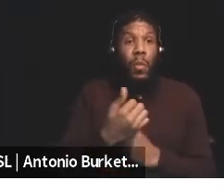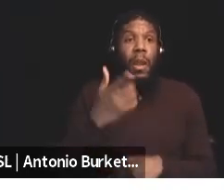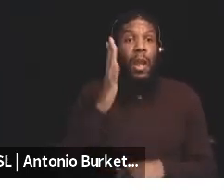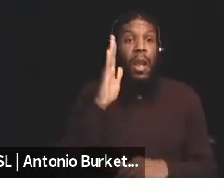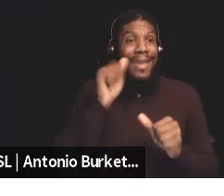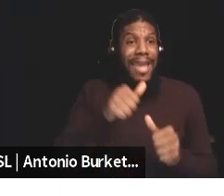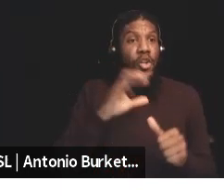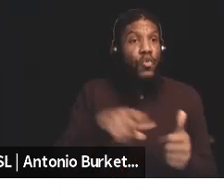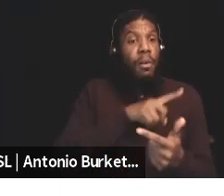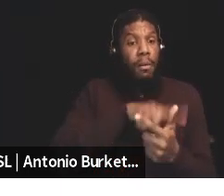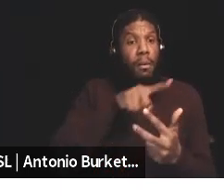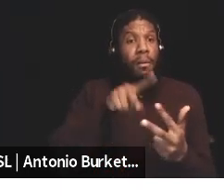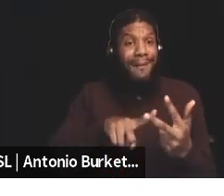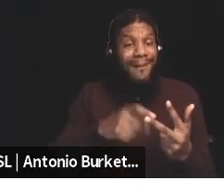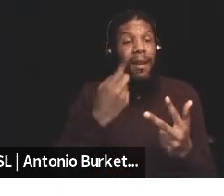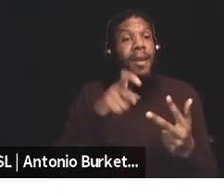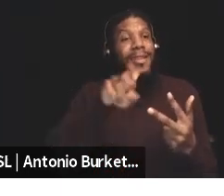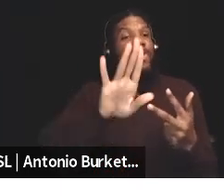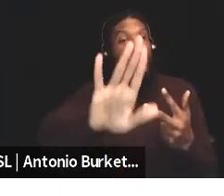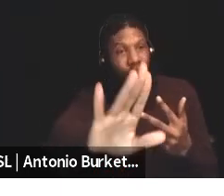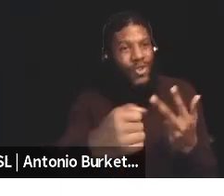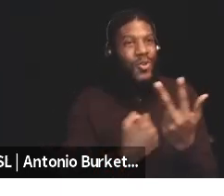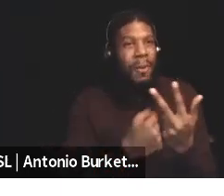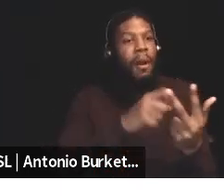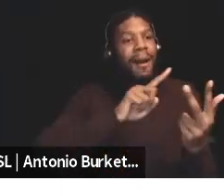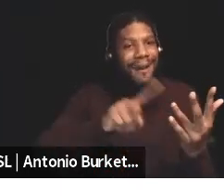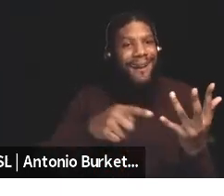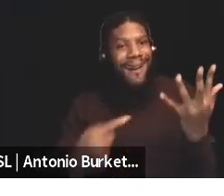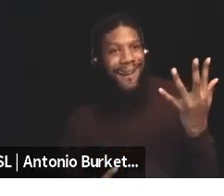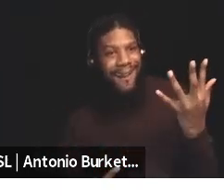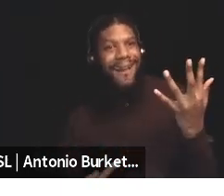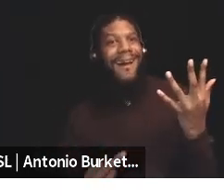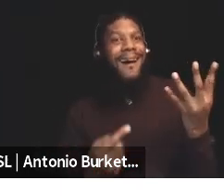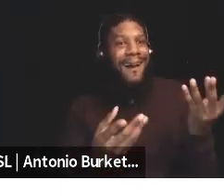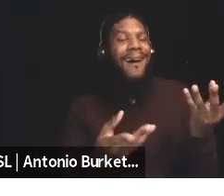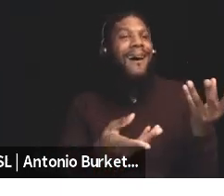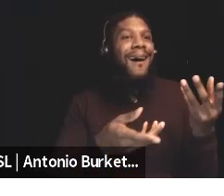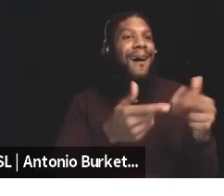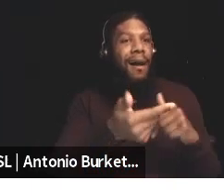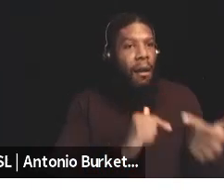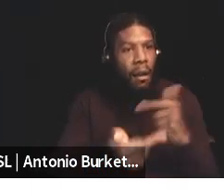but I really need your support doing four, five, and six in order to make that happen." Or, there